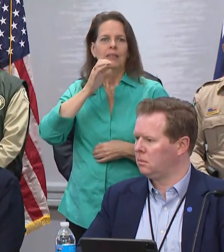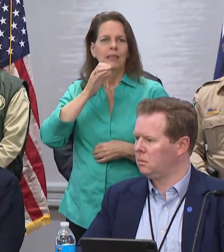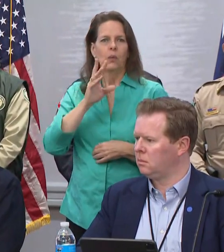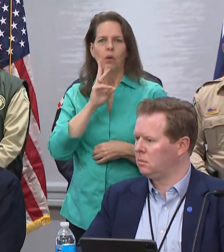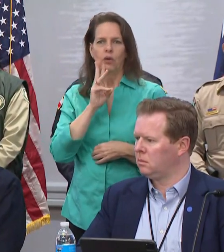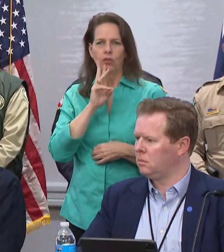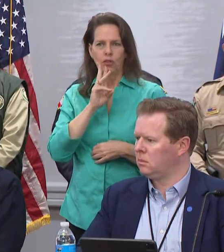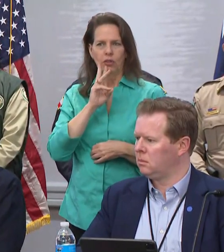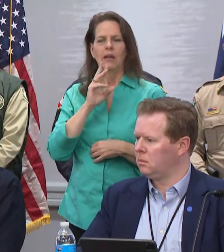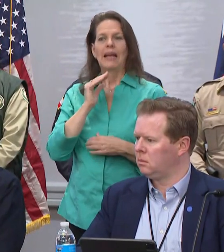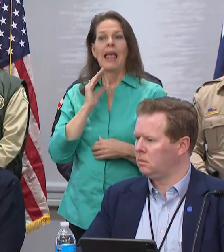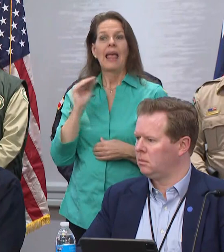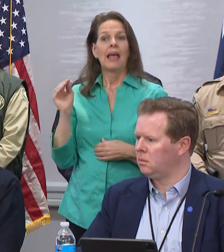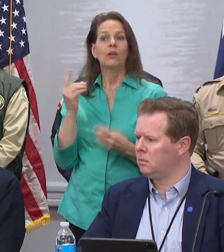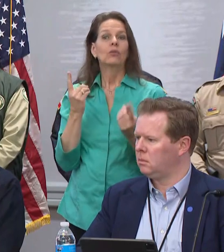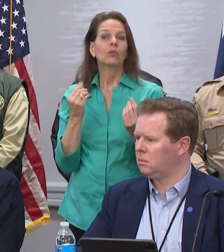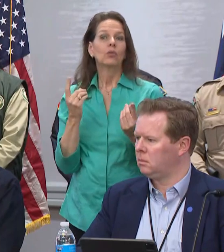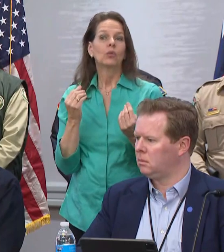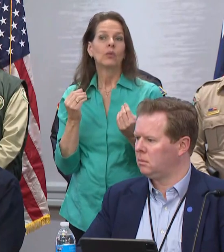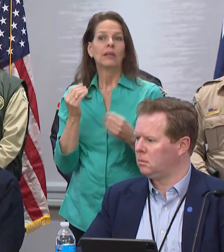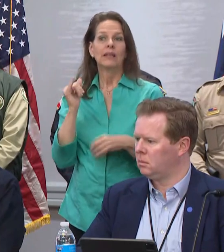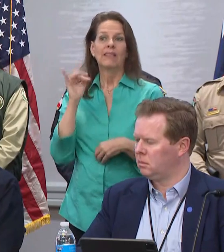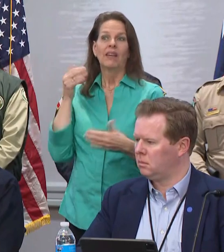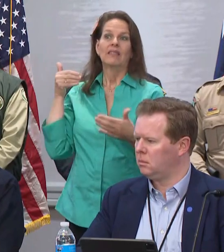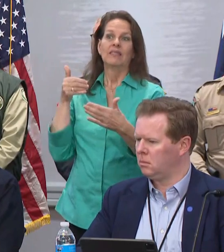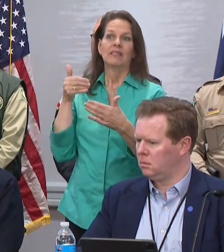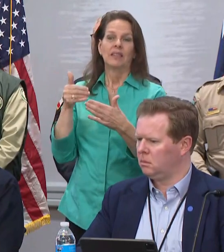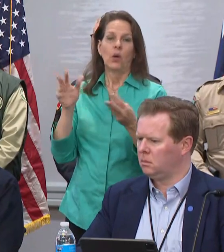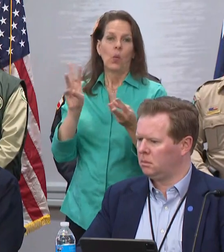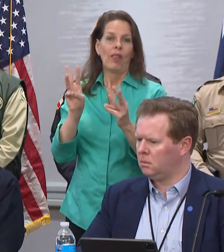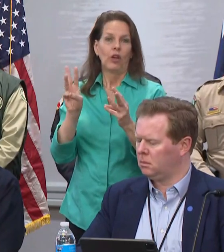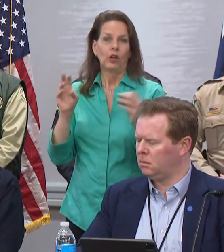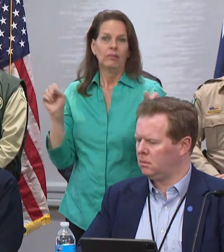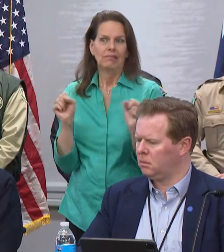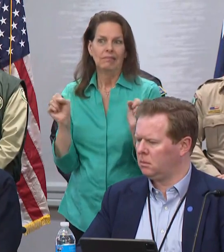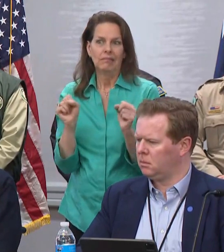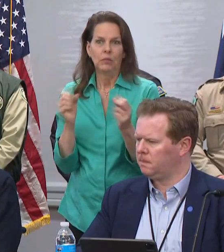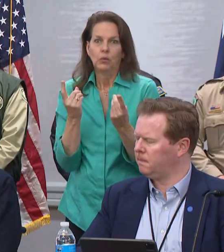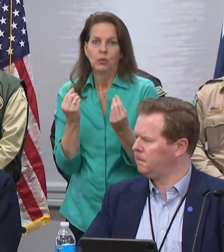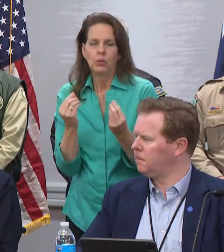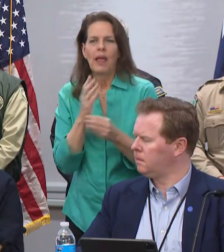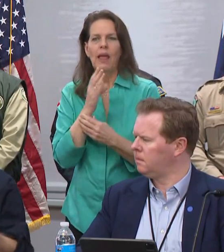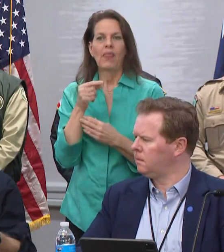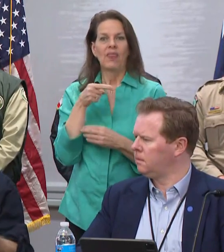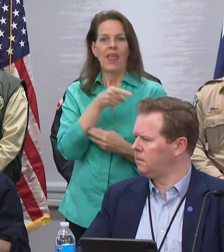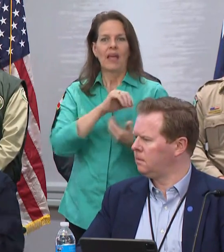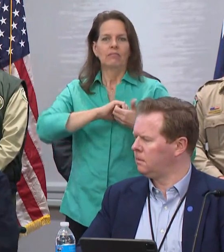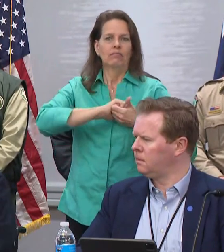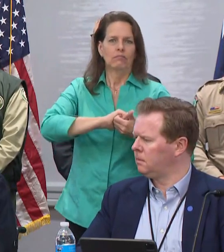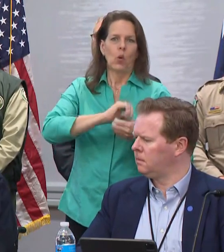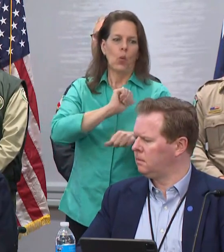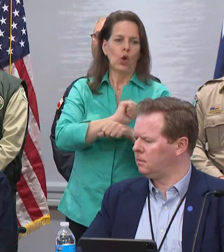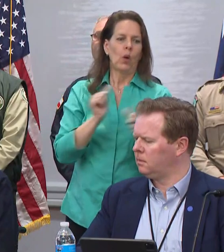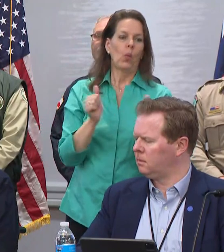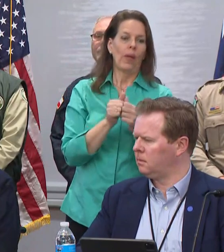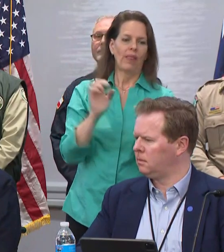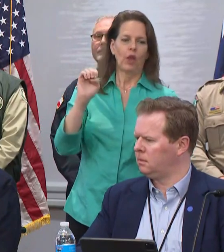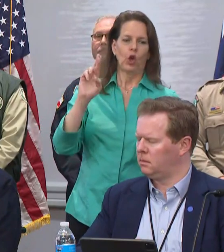About steps to take in advance of approaching winter weather. They also are working with or caught on.